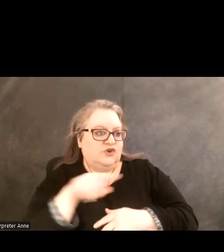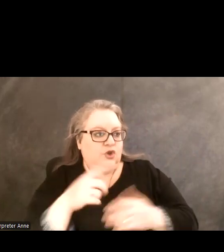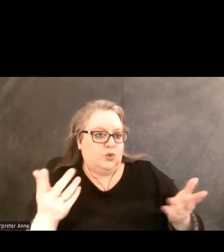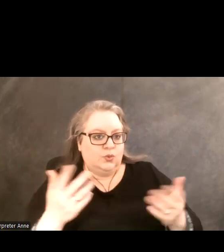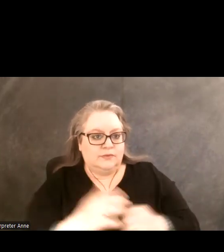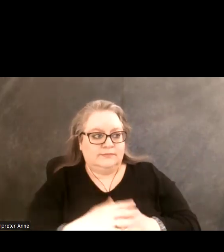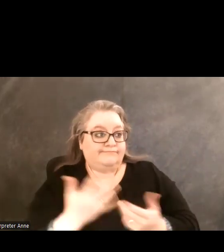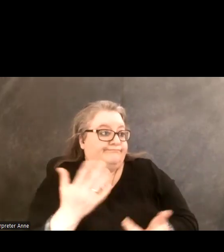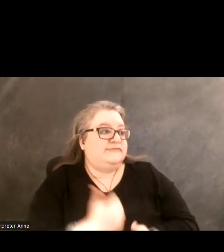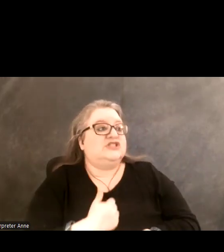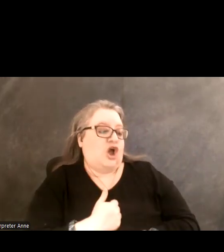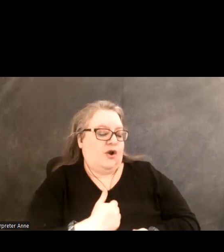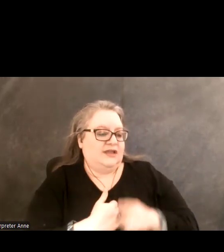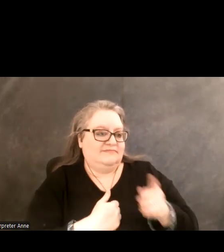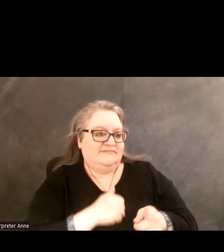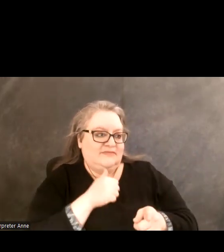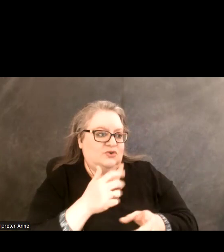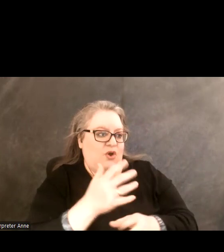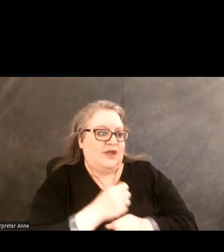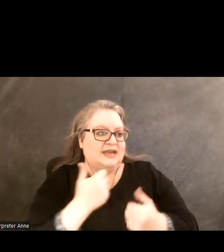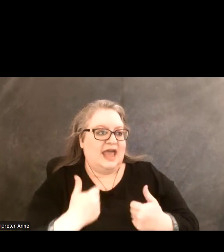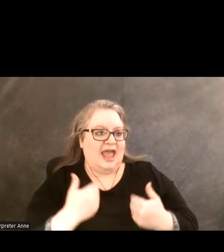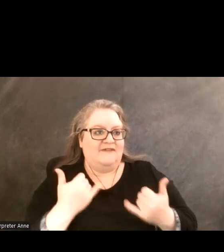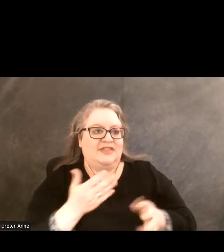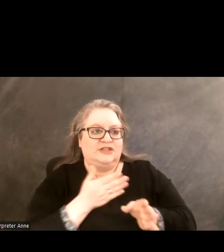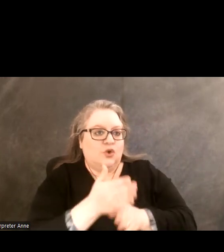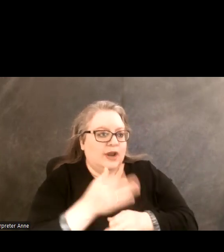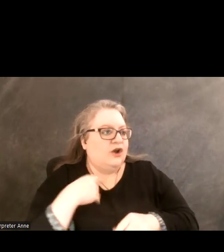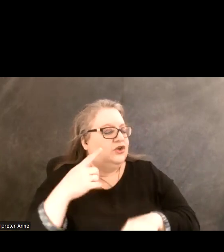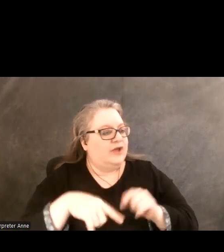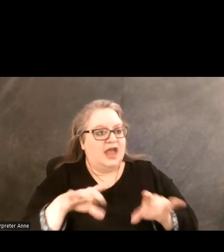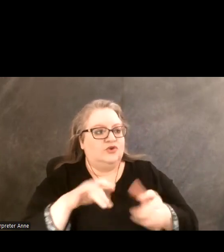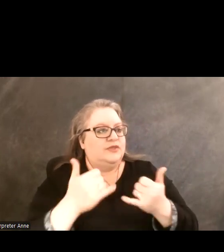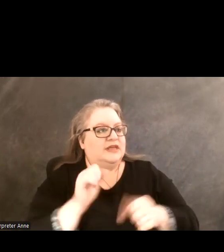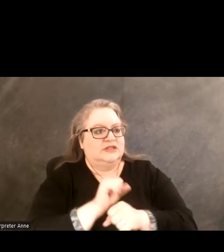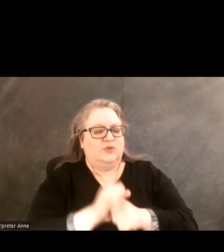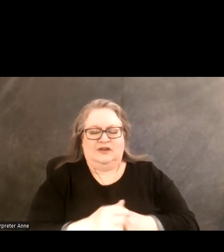sorry, you don't get to have this career. You don't get to do this work. I don't think that that should ever be the